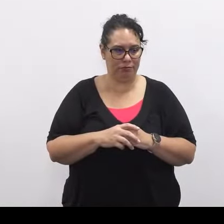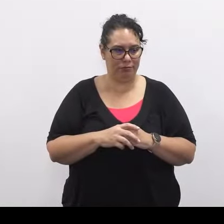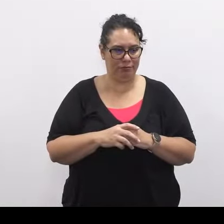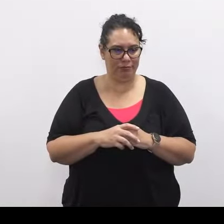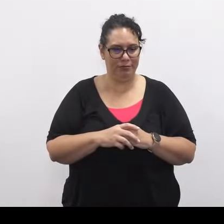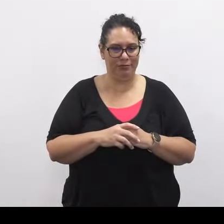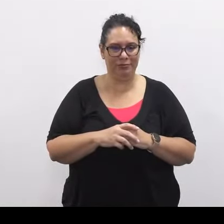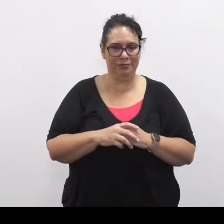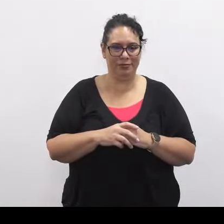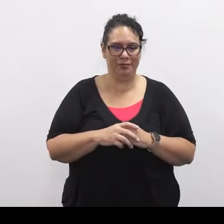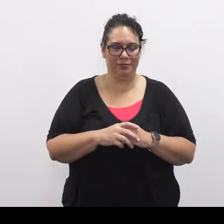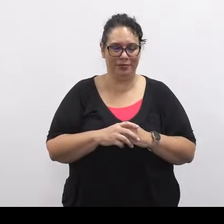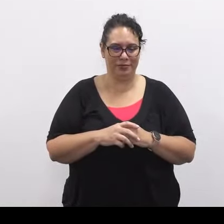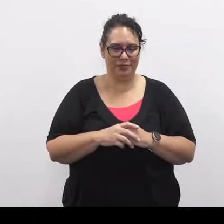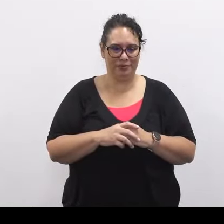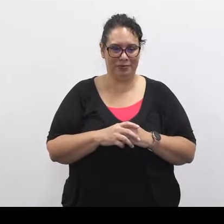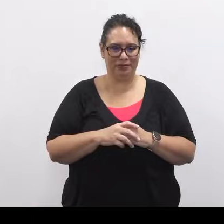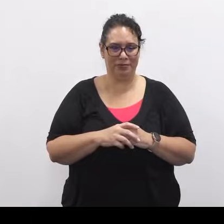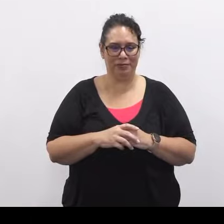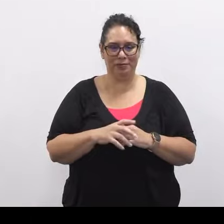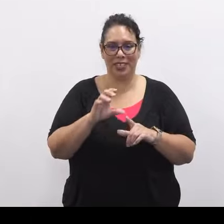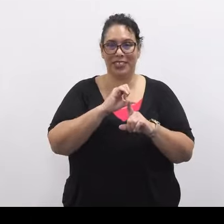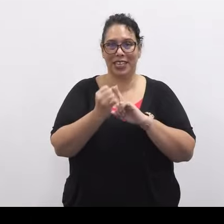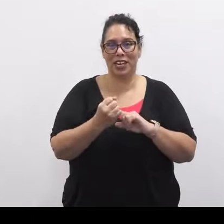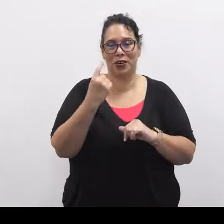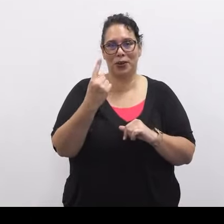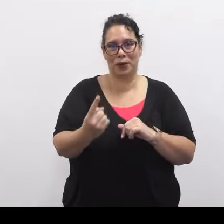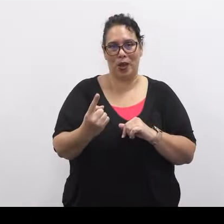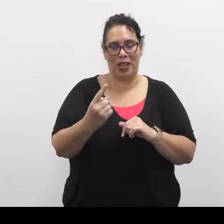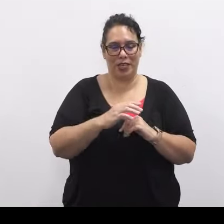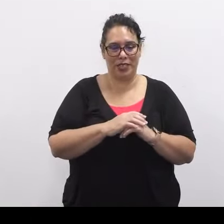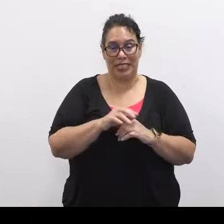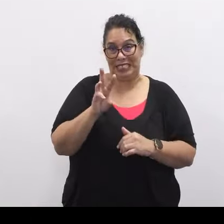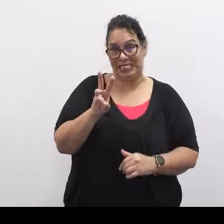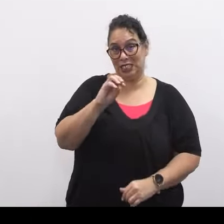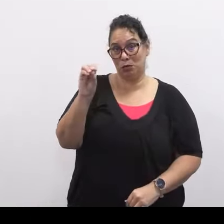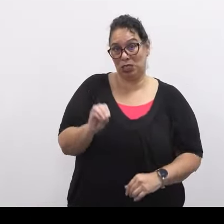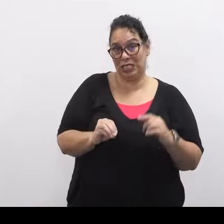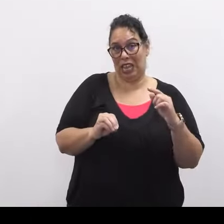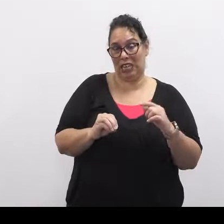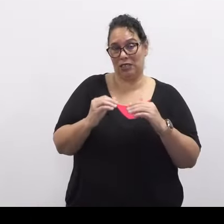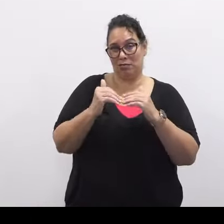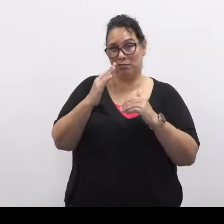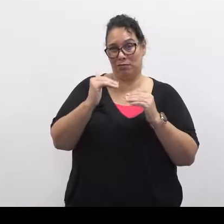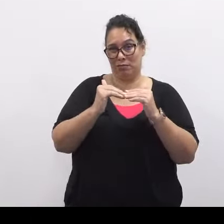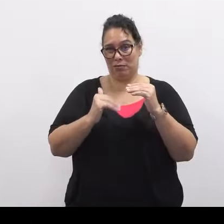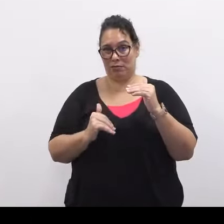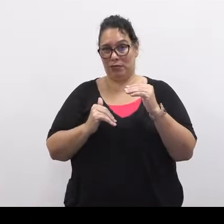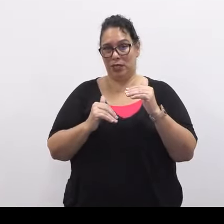So in terms of scenario one, there's a 6% variance. So that's under the threshold.